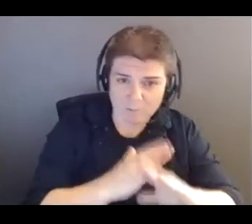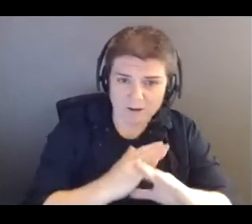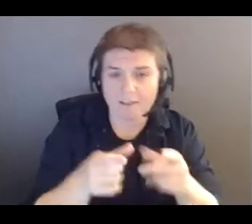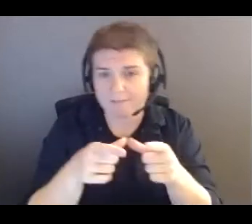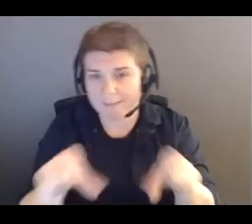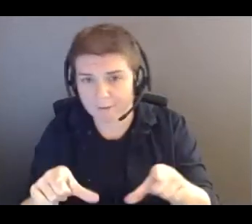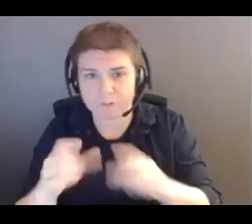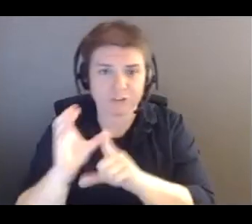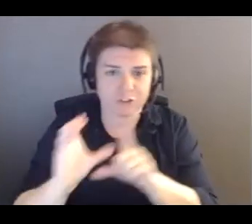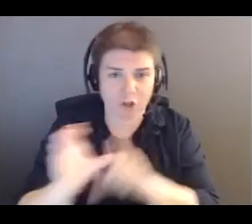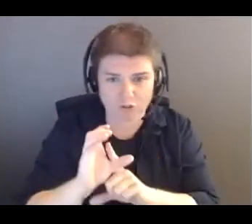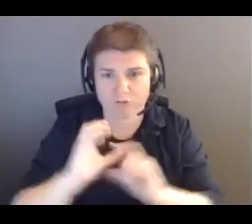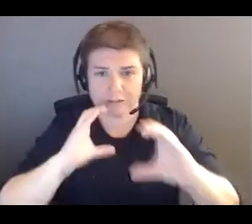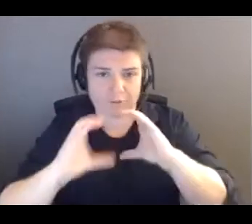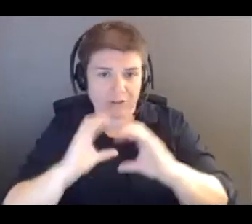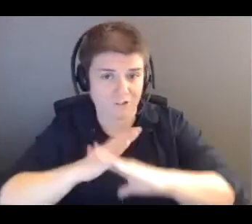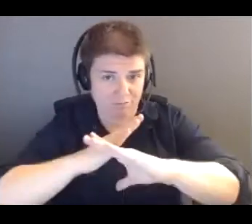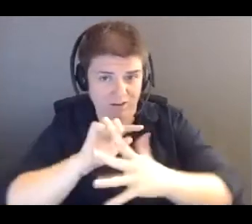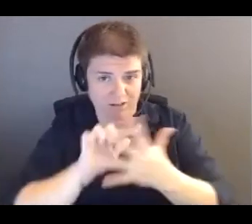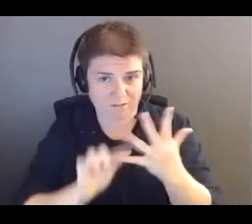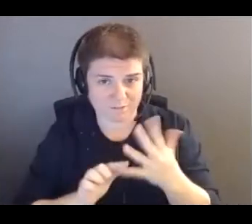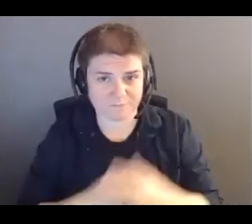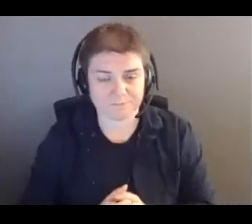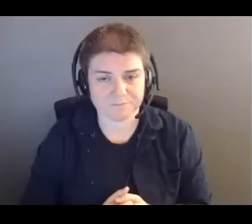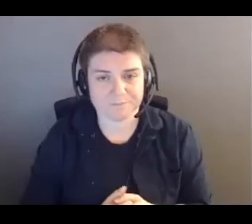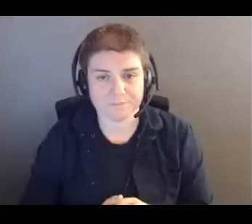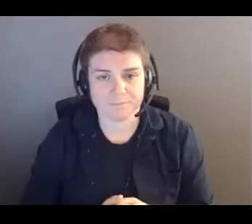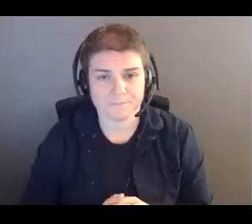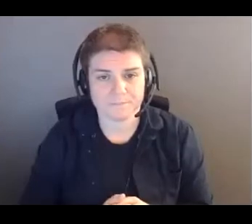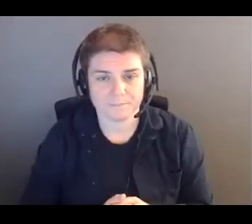and cultural barriers, to name a few. So,